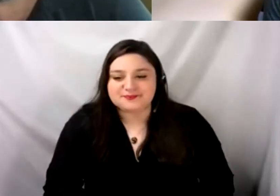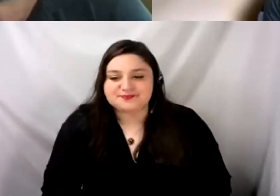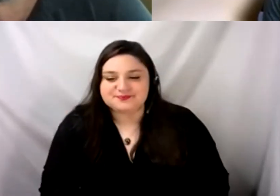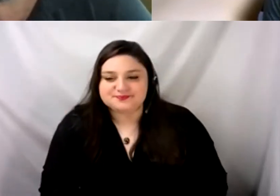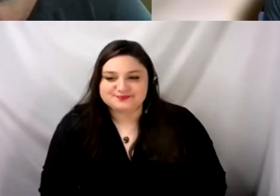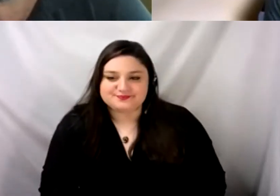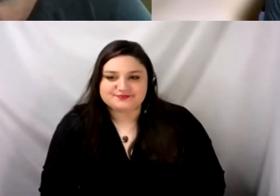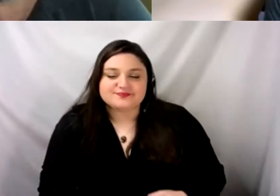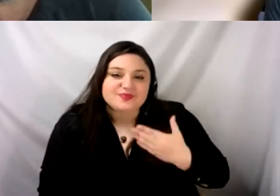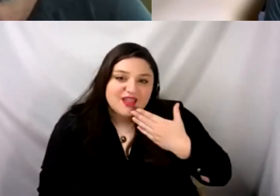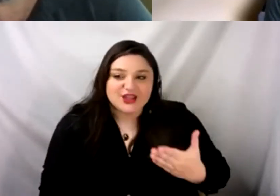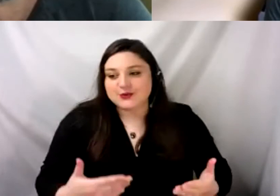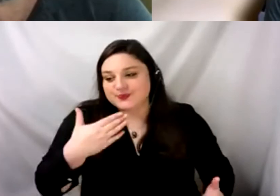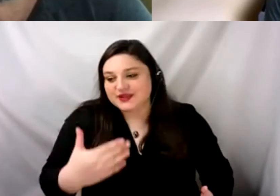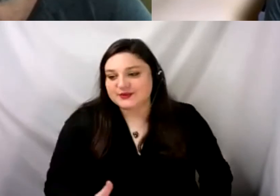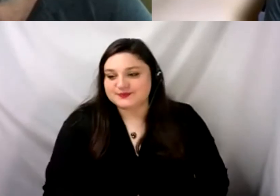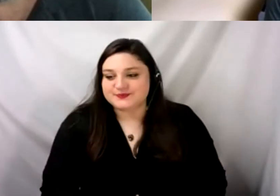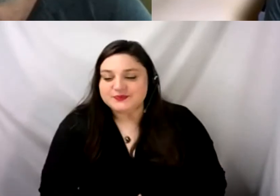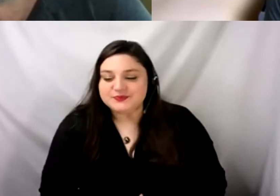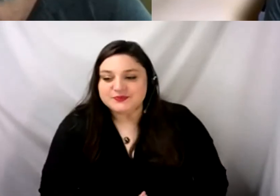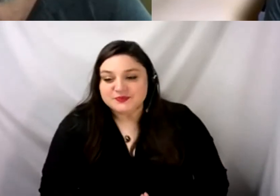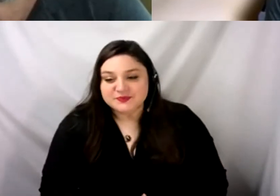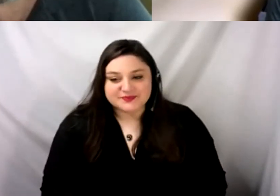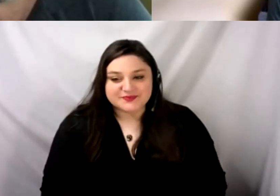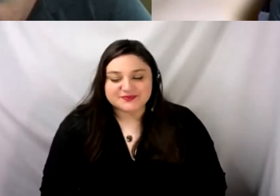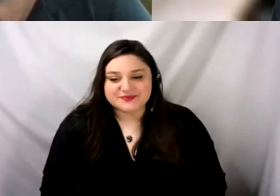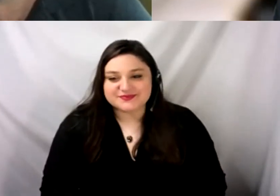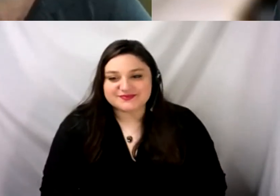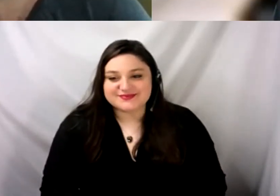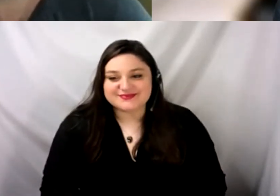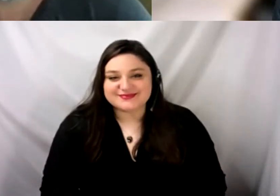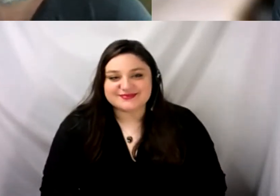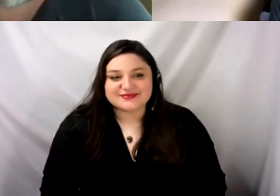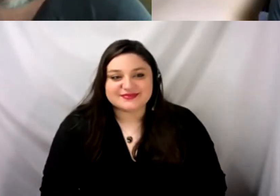There's a question about